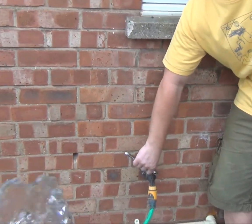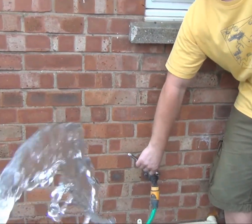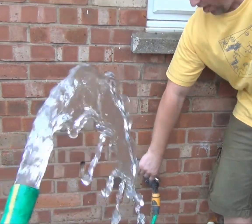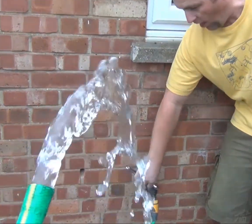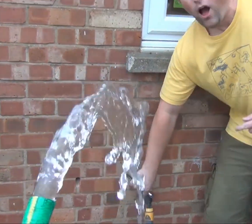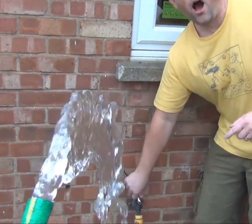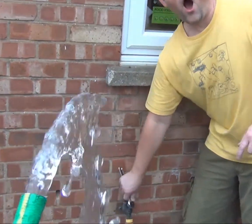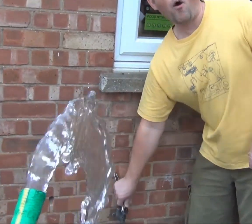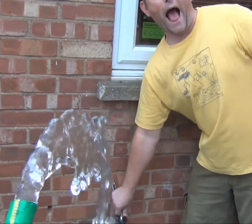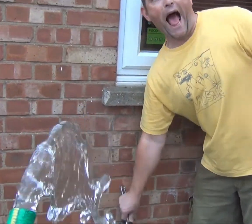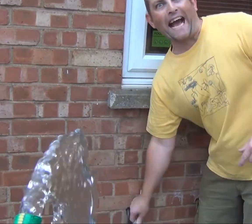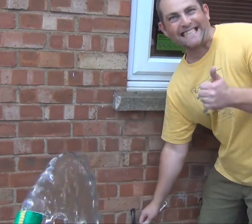Switch it off! Oh! Yes,